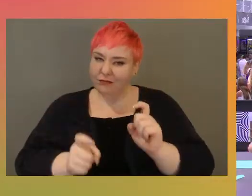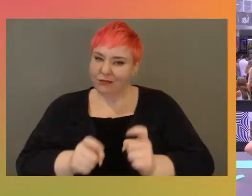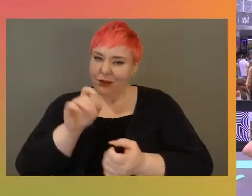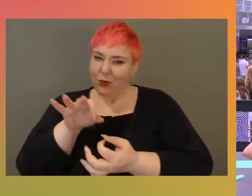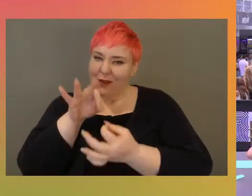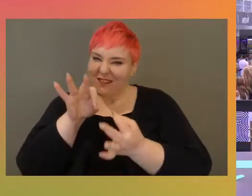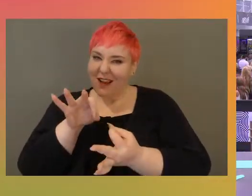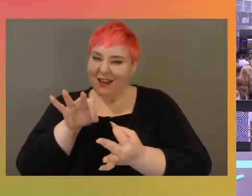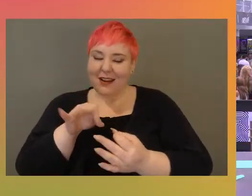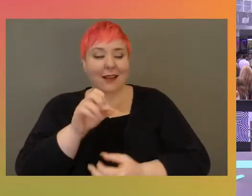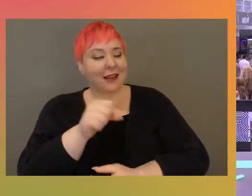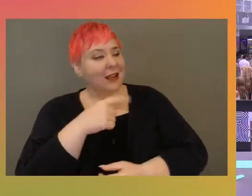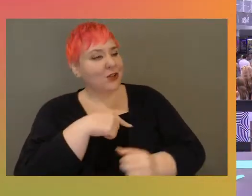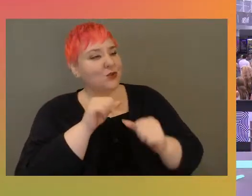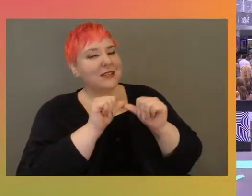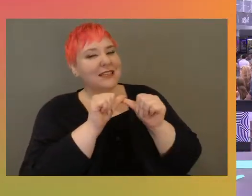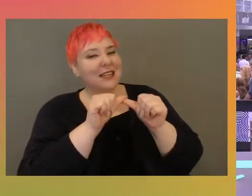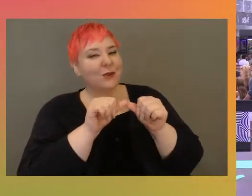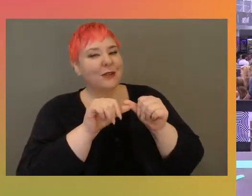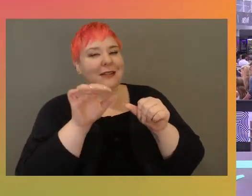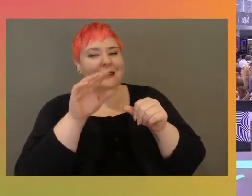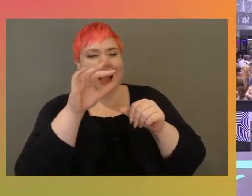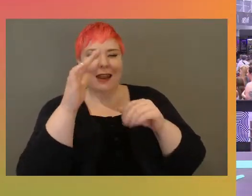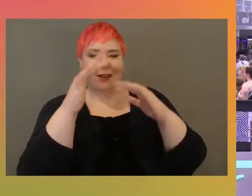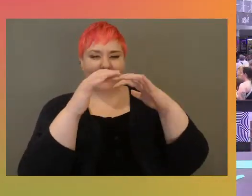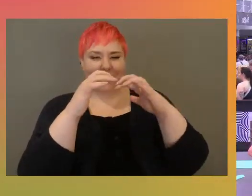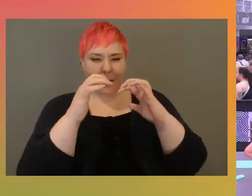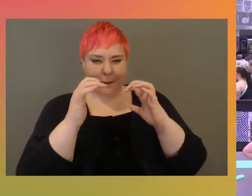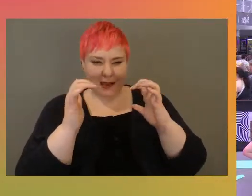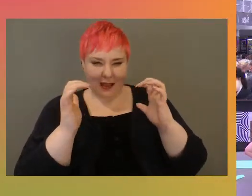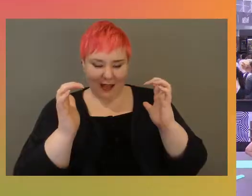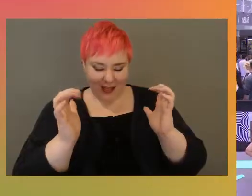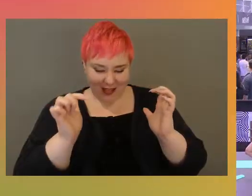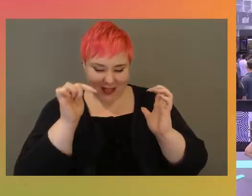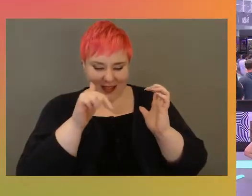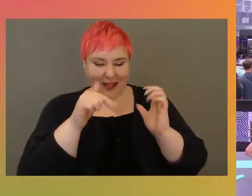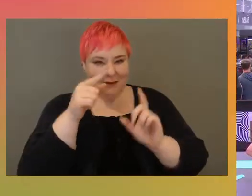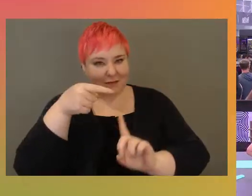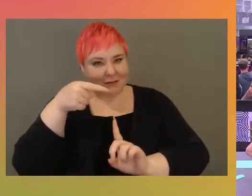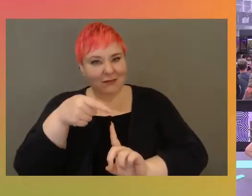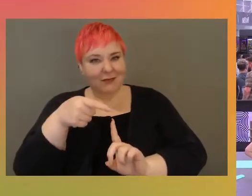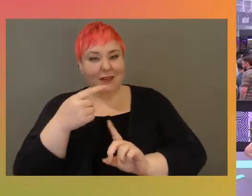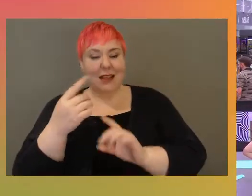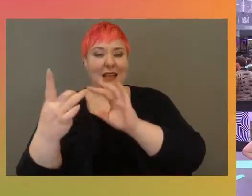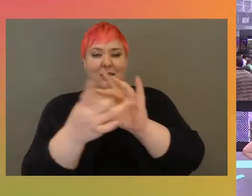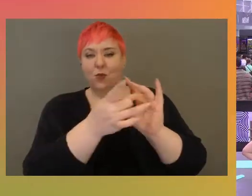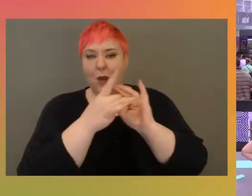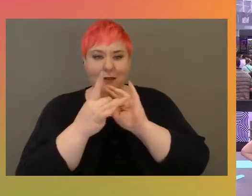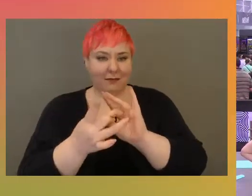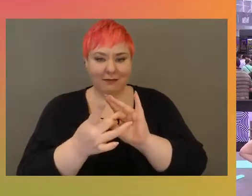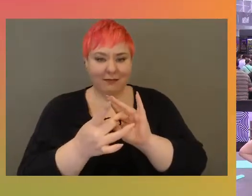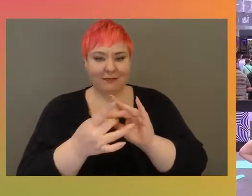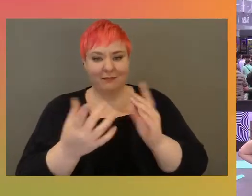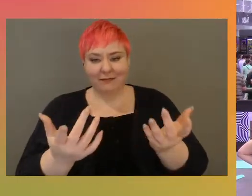SMALL, ACTUALLY. THAT IS NOT JUST BECAUSE -- WE ARE REFINING THIS BEAUTIFUL ART